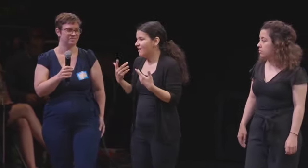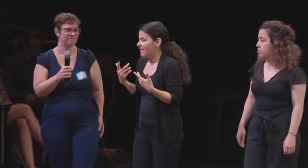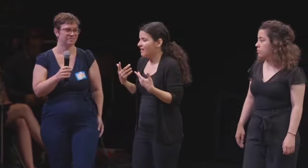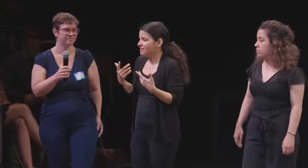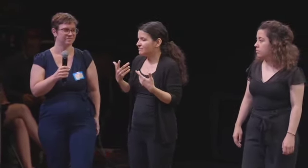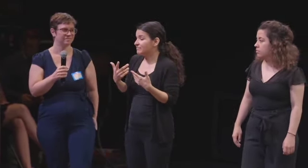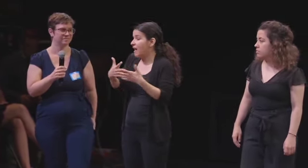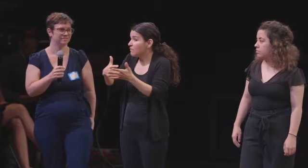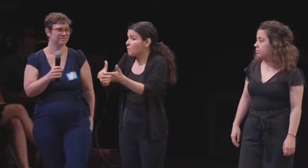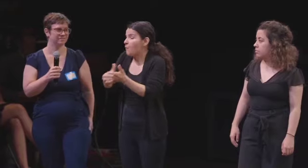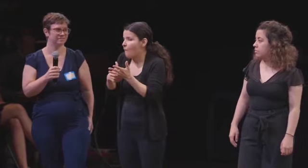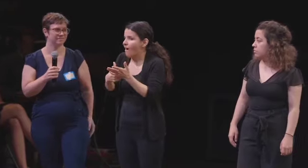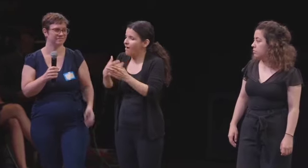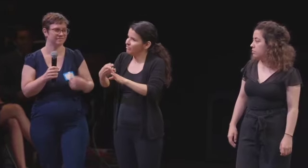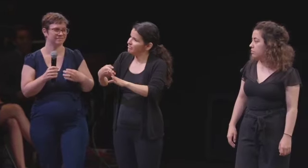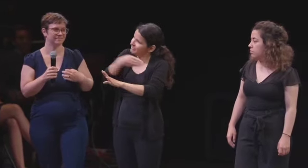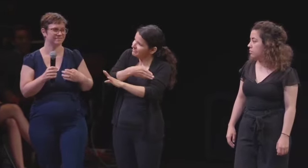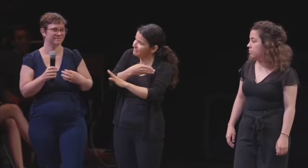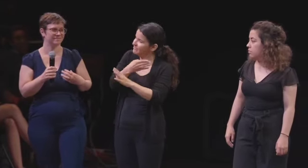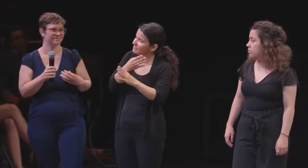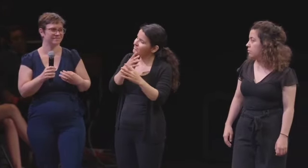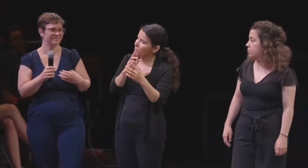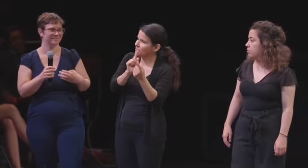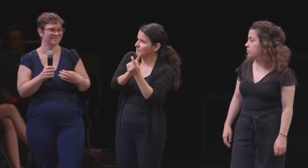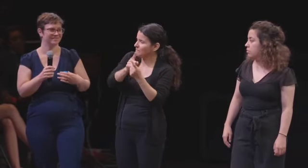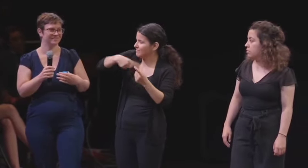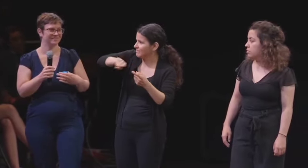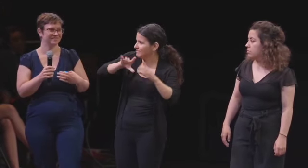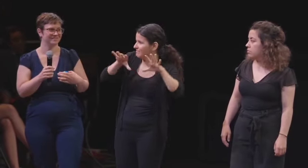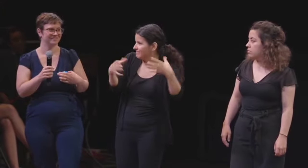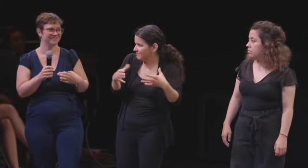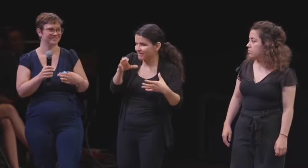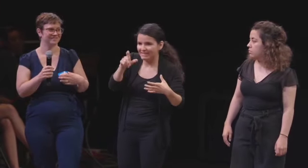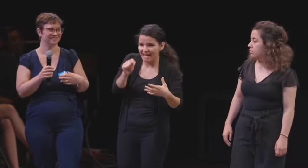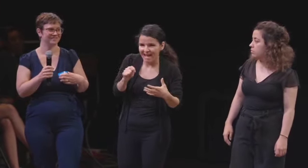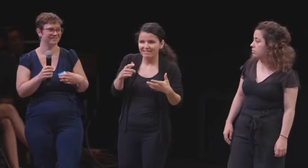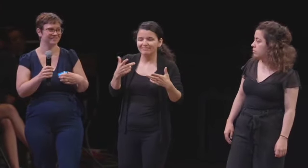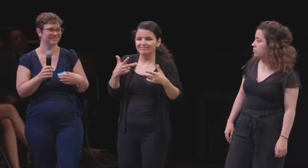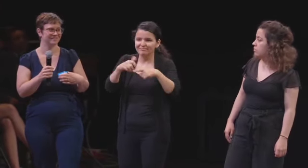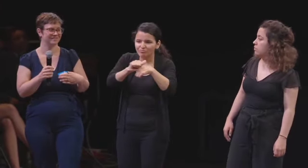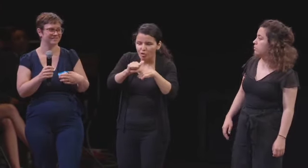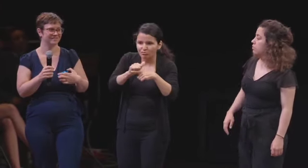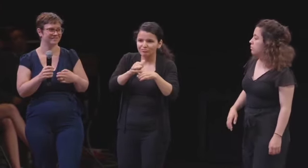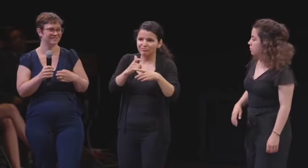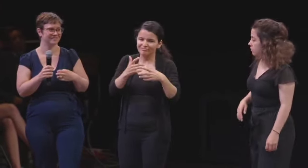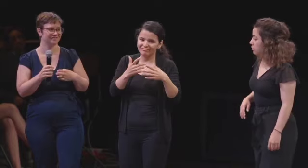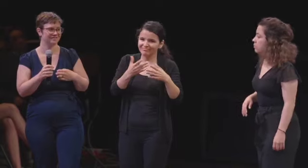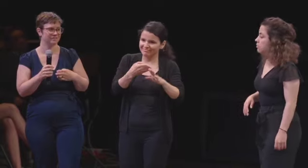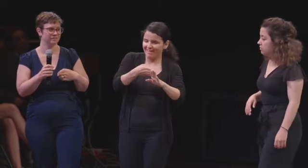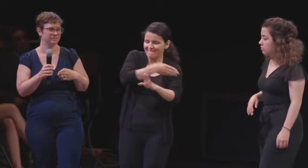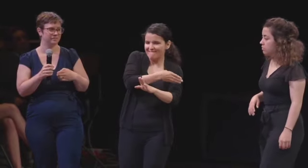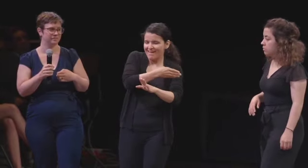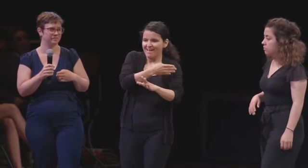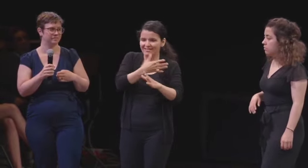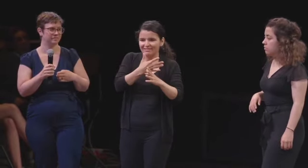you can't always do that, but yeah, if you can set that up before hand, if you can meet with the cast